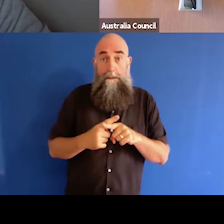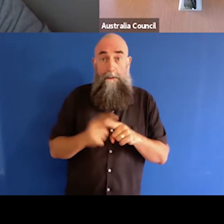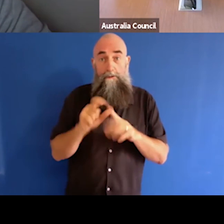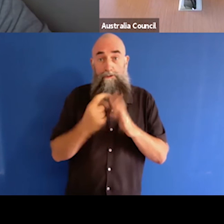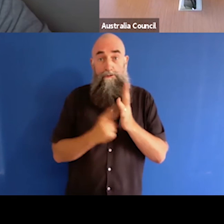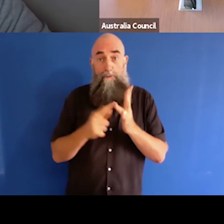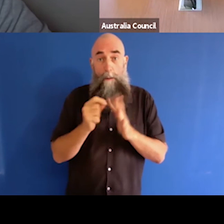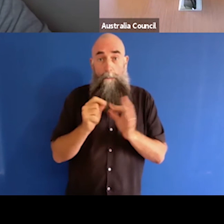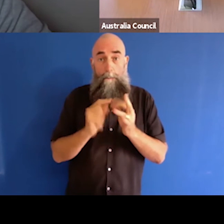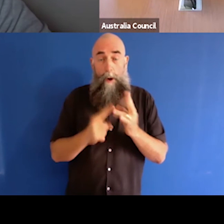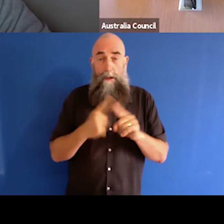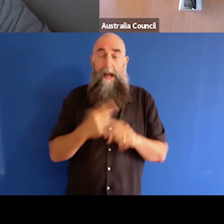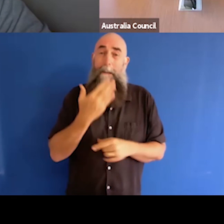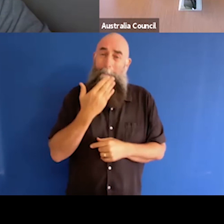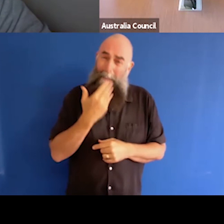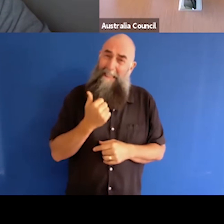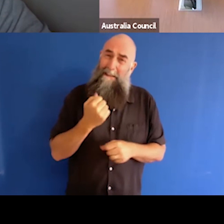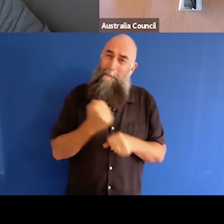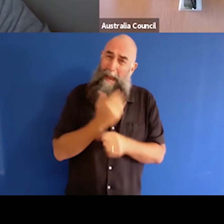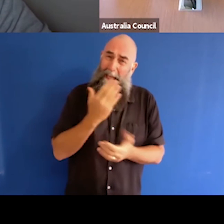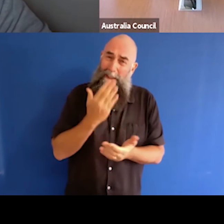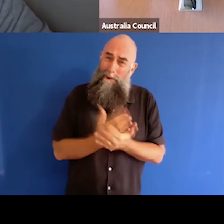fill up your Drop Box so much people can't access the file.